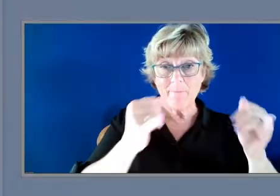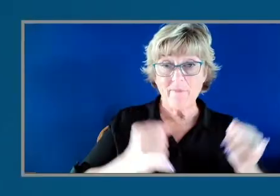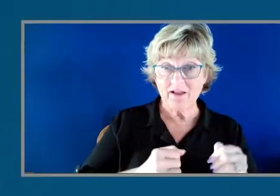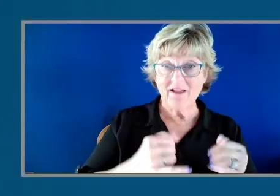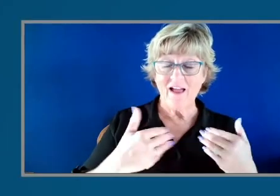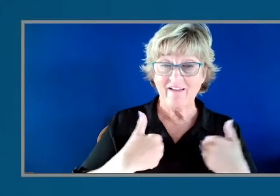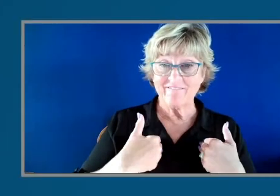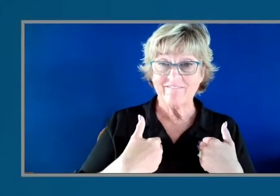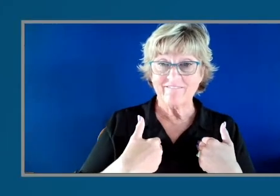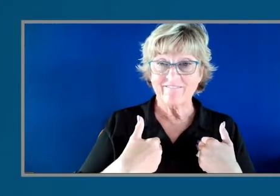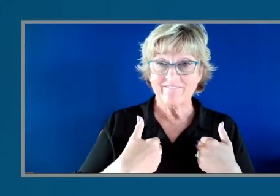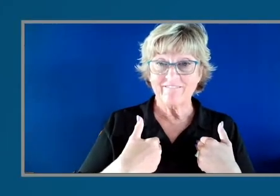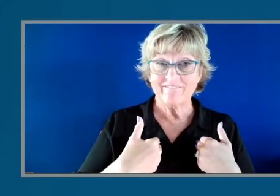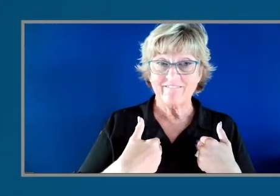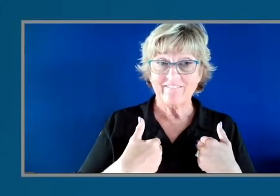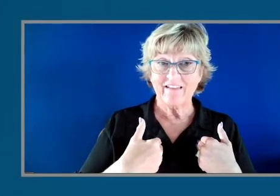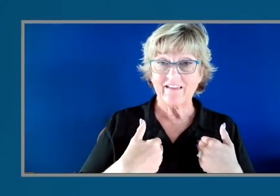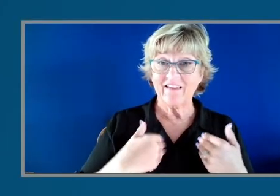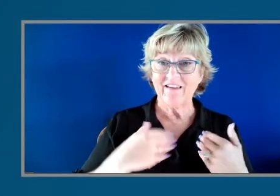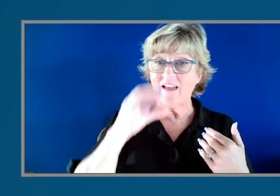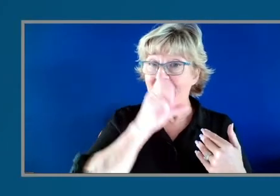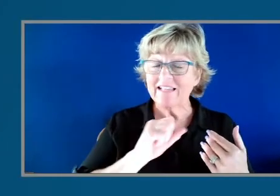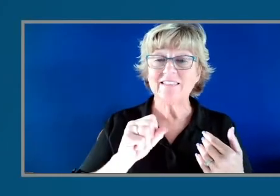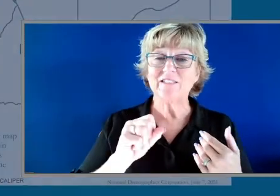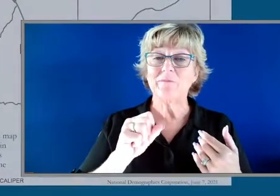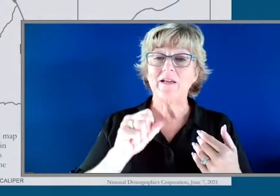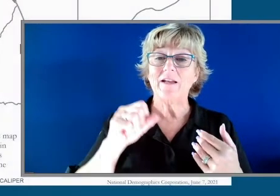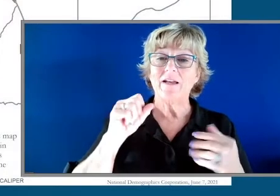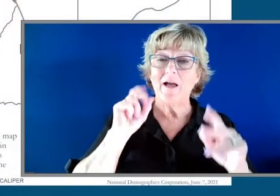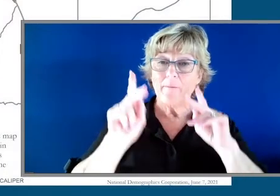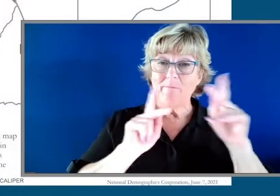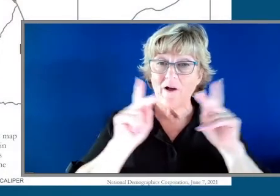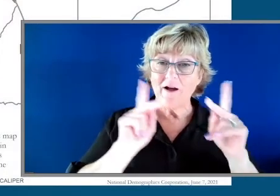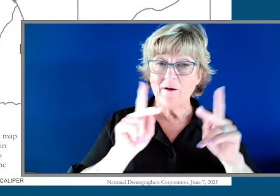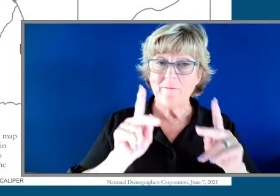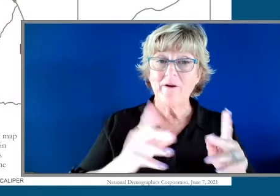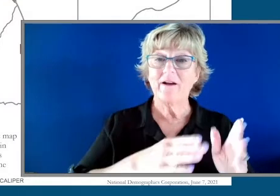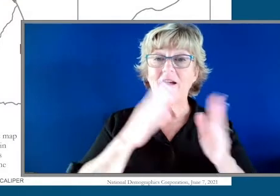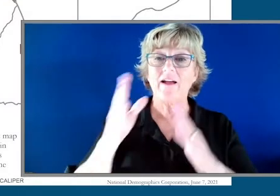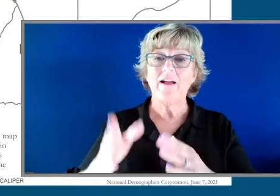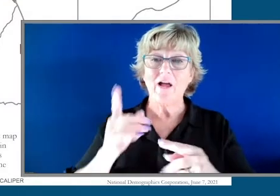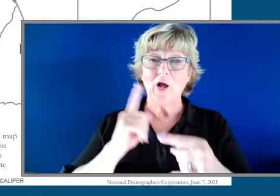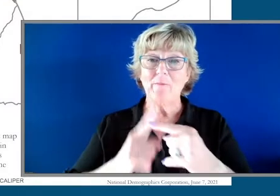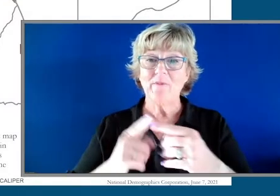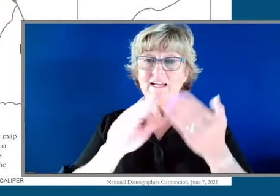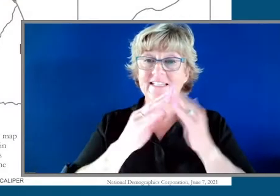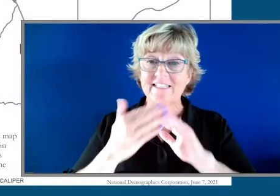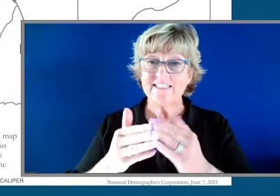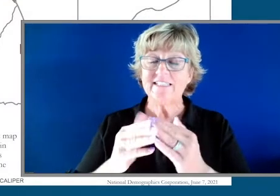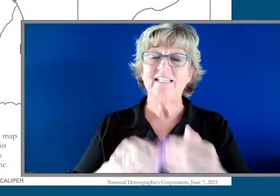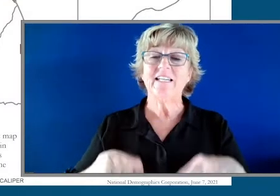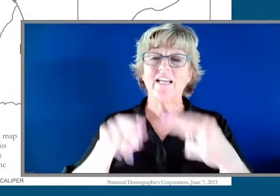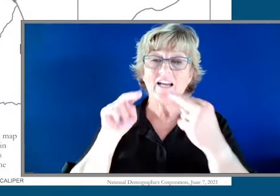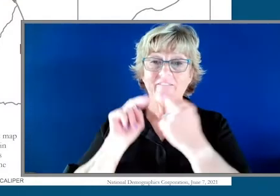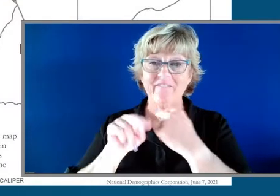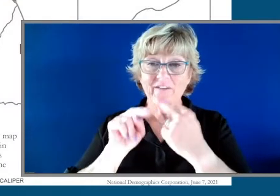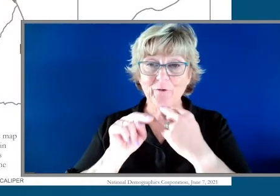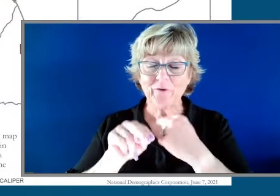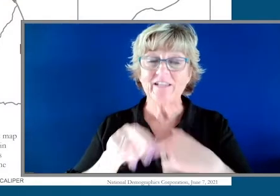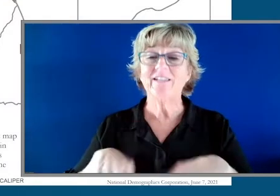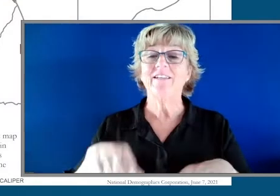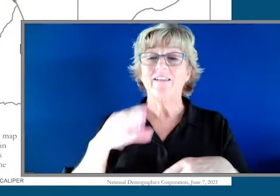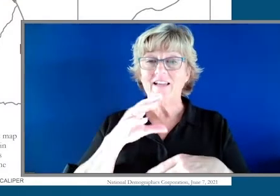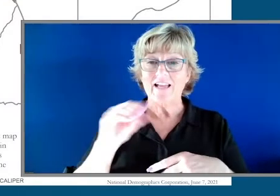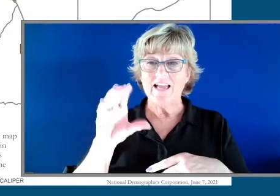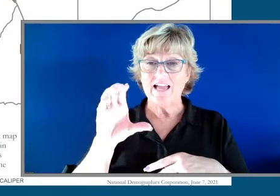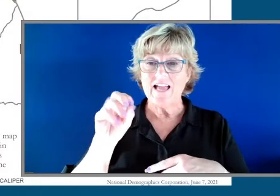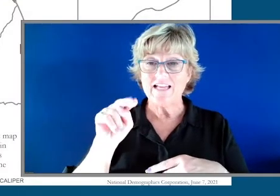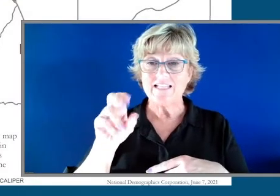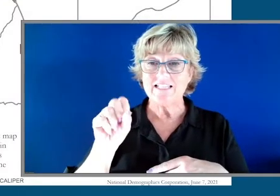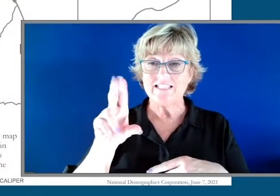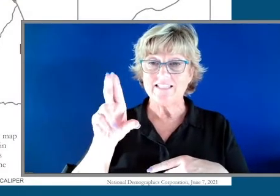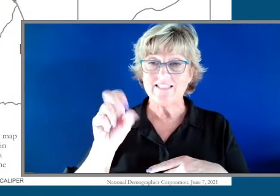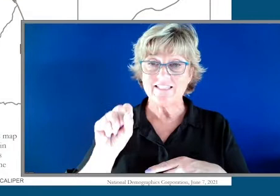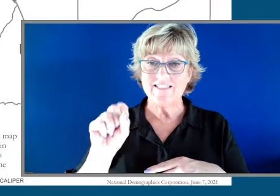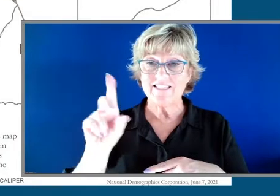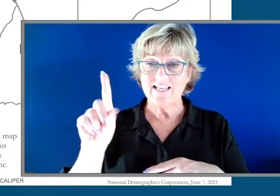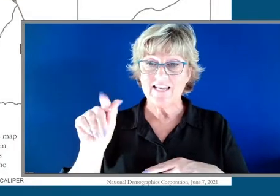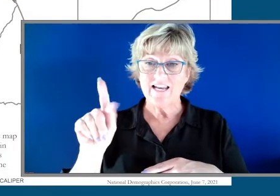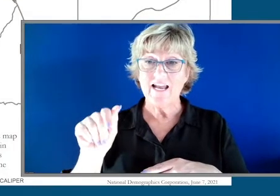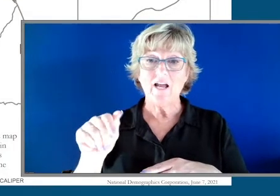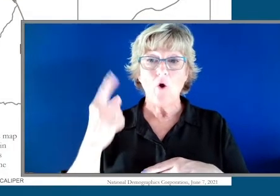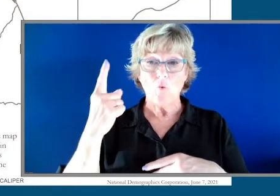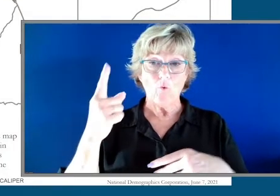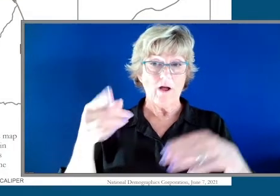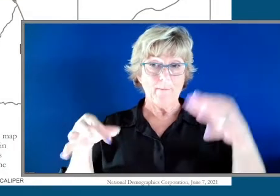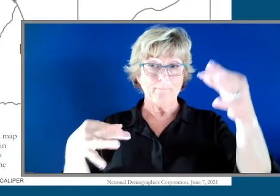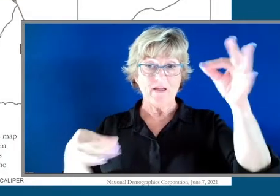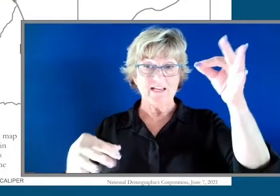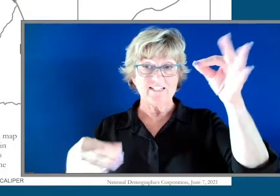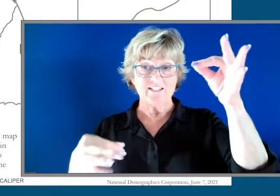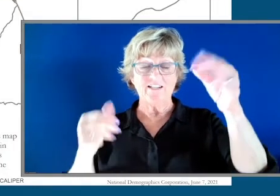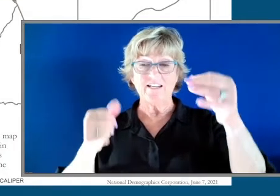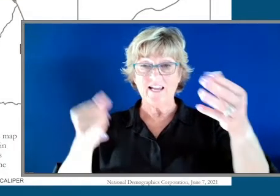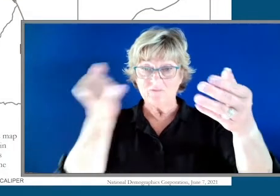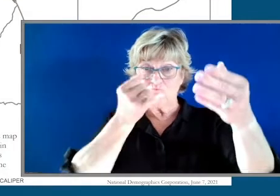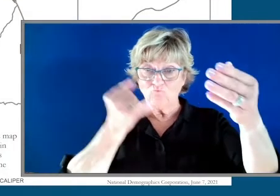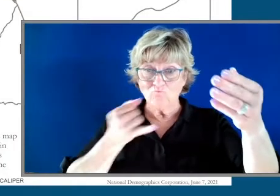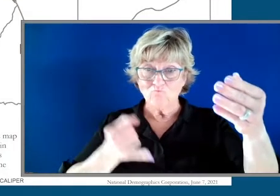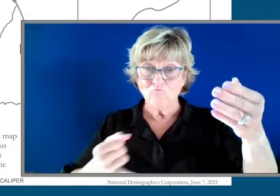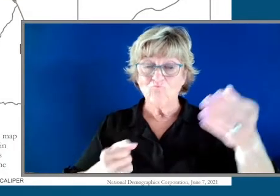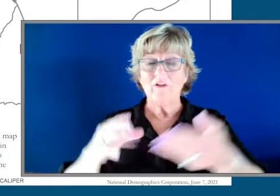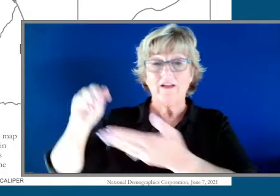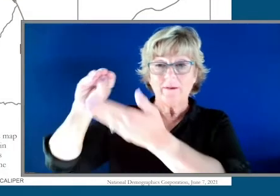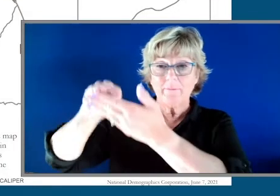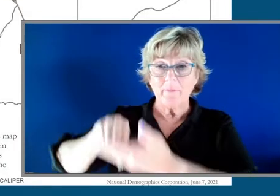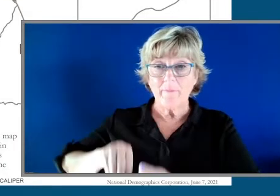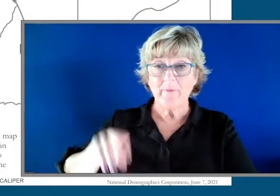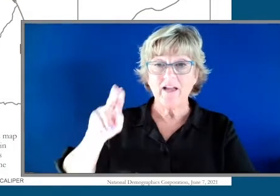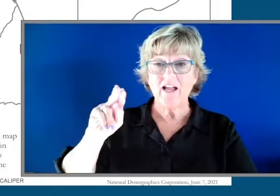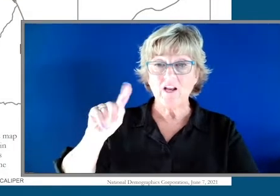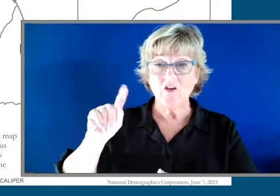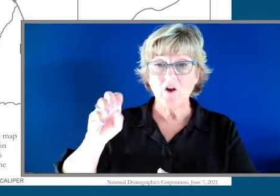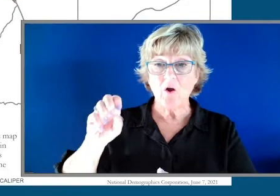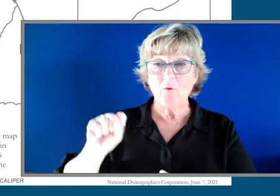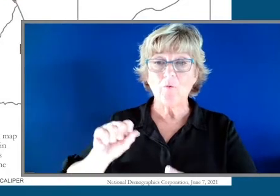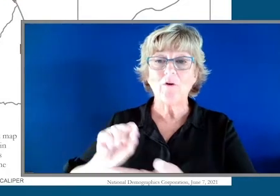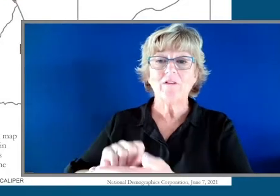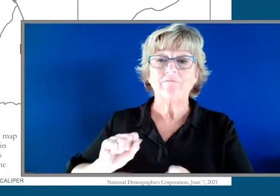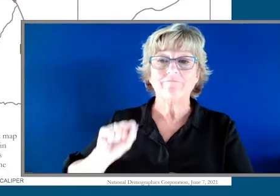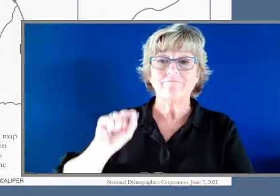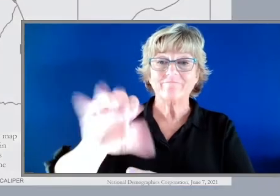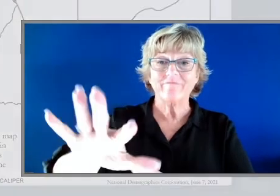Studio: Simple paper maps are available in two formats estimated population data and city freeways and census